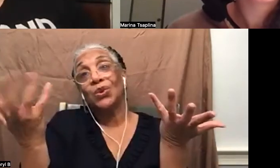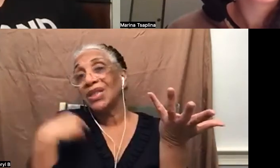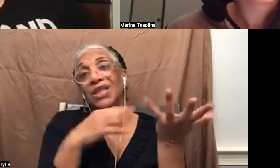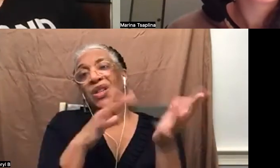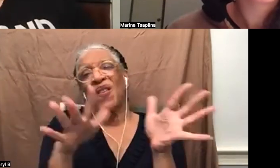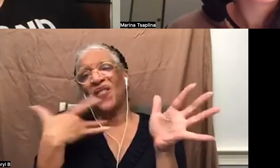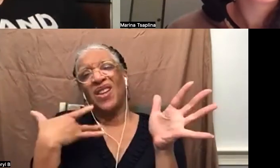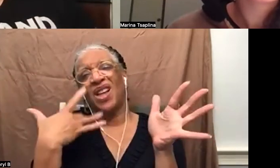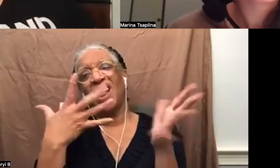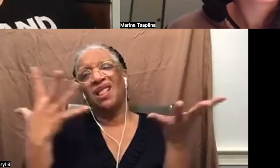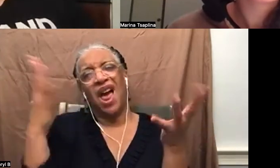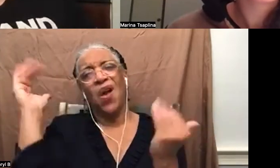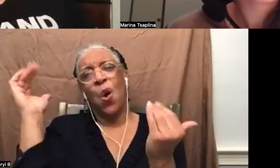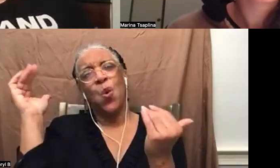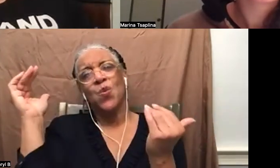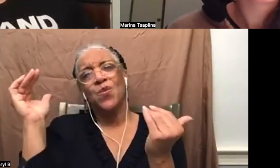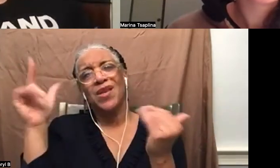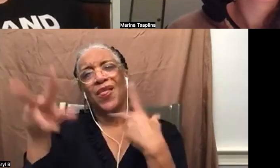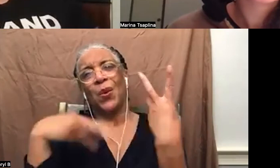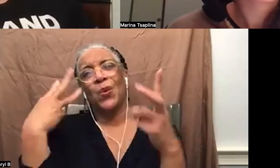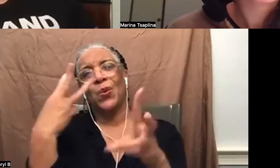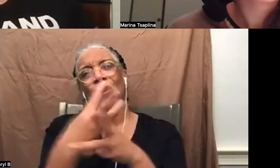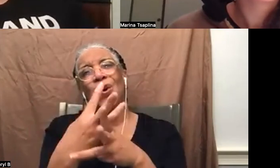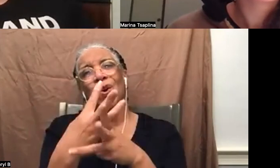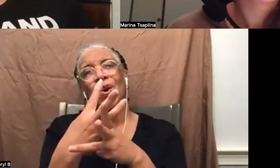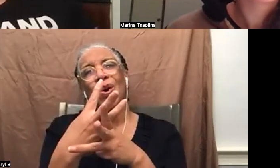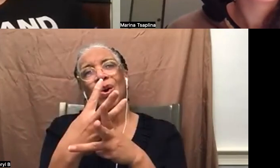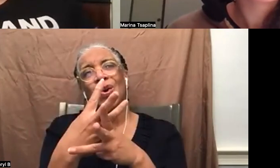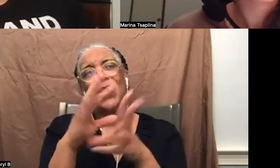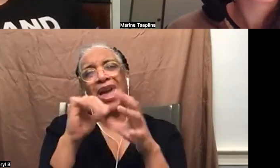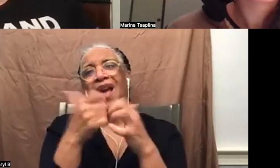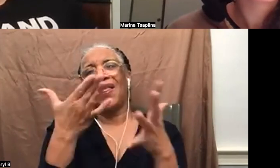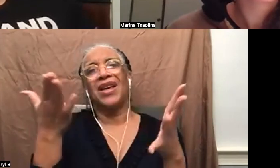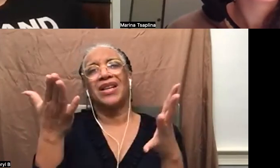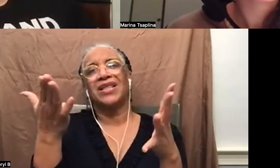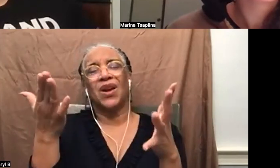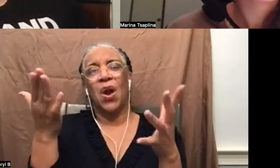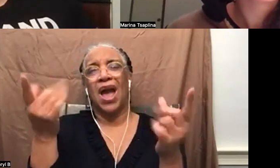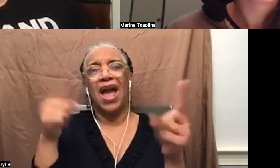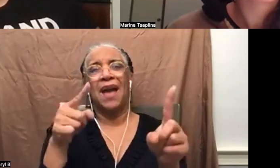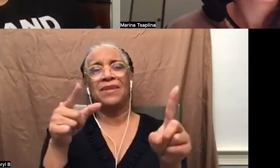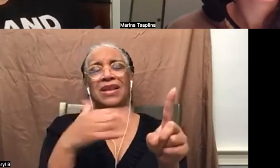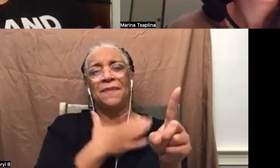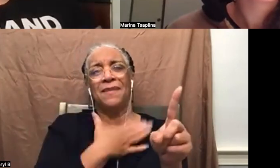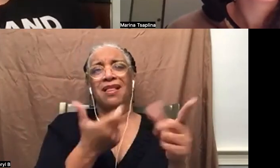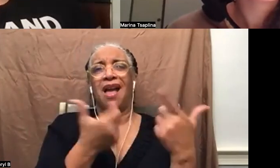amount of hope in the world given the way things are and the direction they've been going throughout my life.